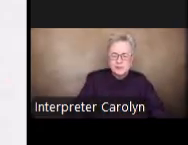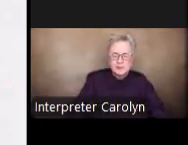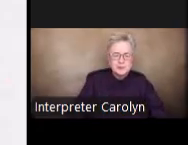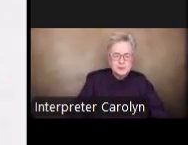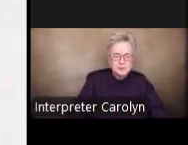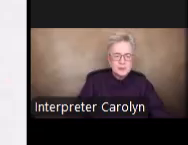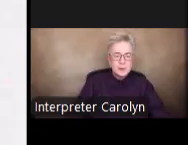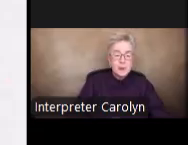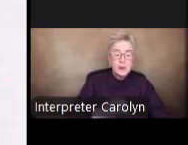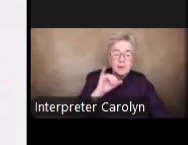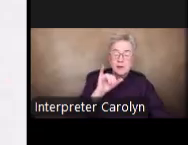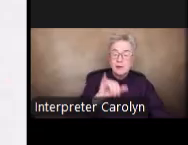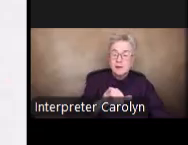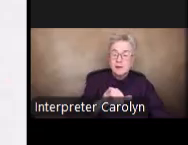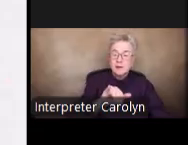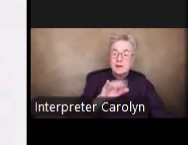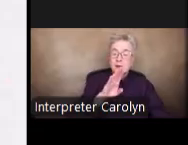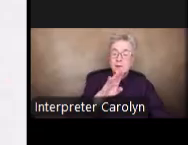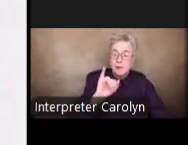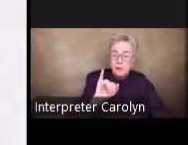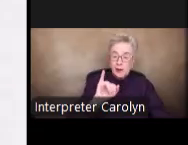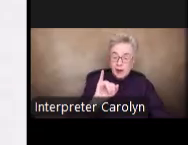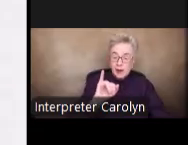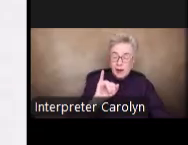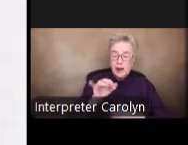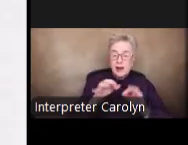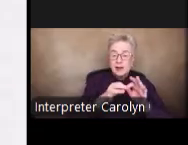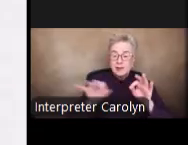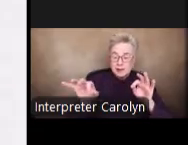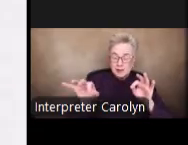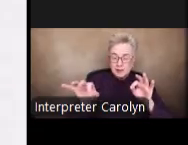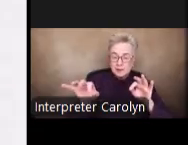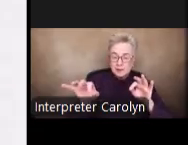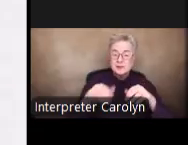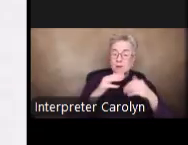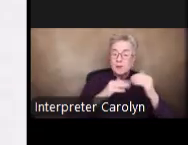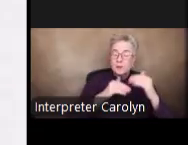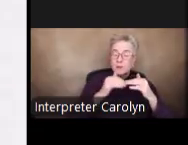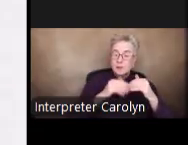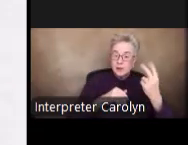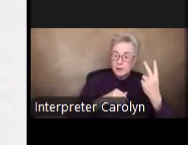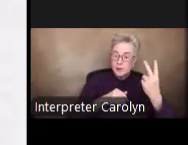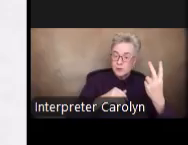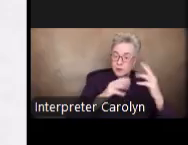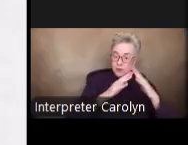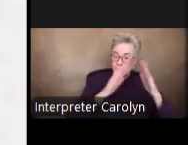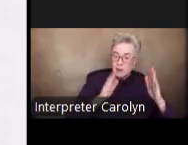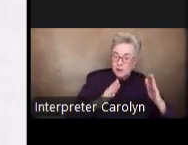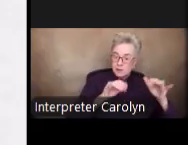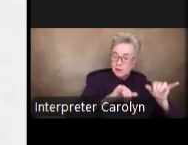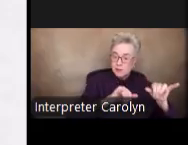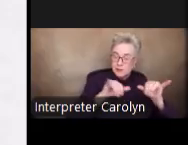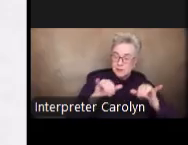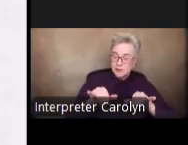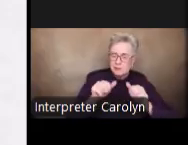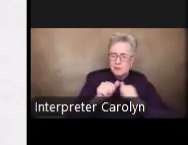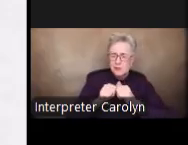and then we've got the bilingual language mixing. So building two houses simultaneously with some shared materials isn't